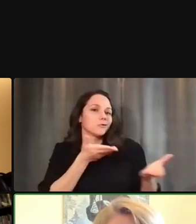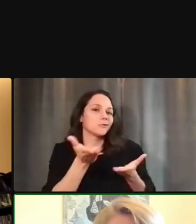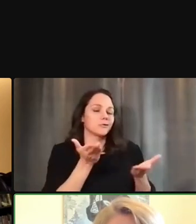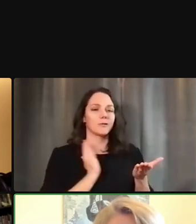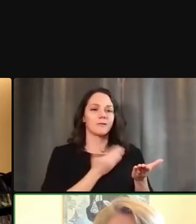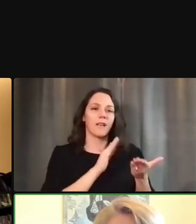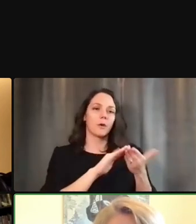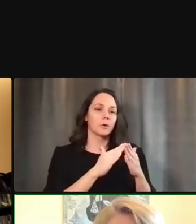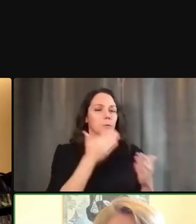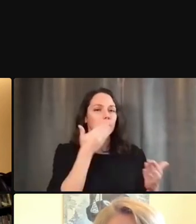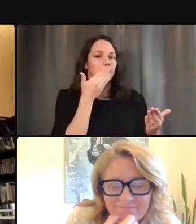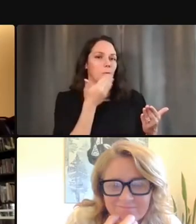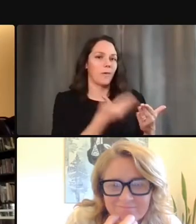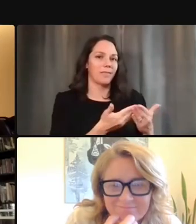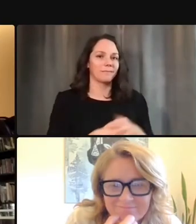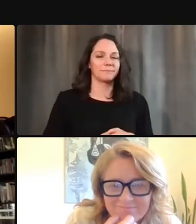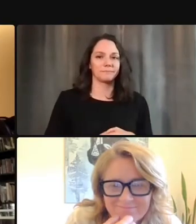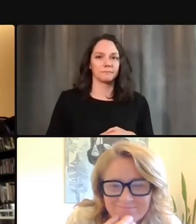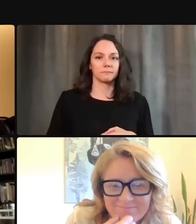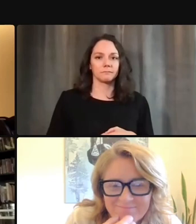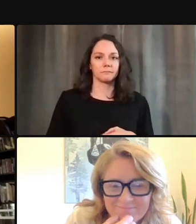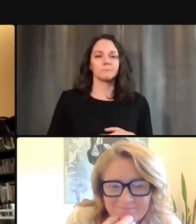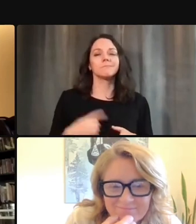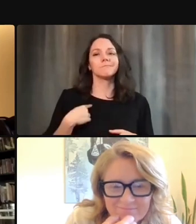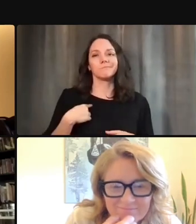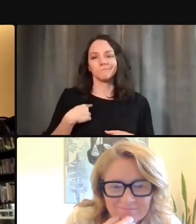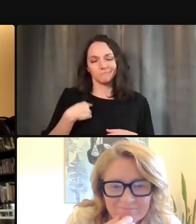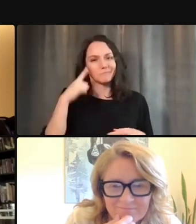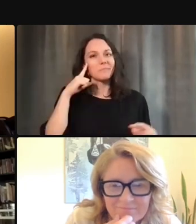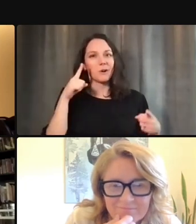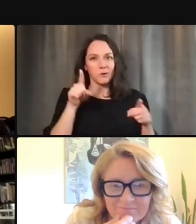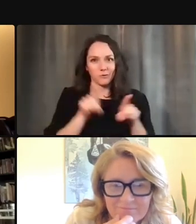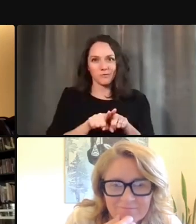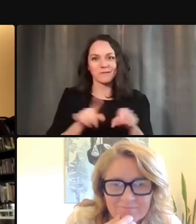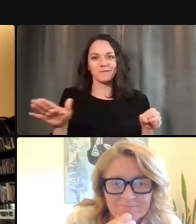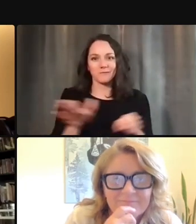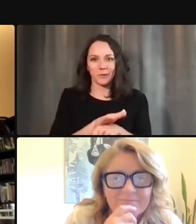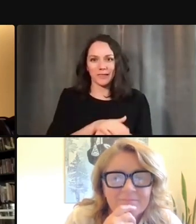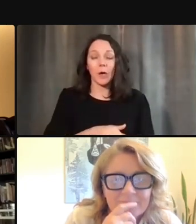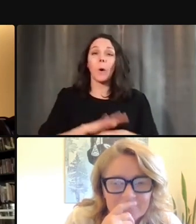Yeah, I could not agree more. Oh, and here we are.